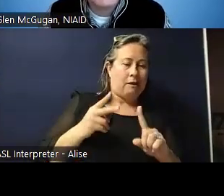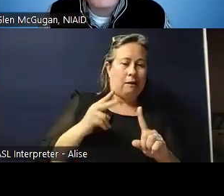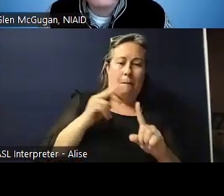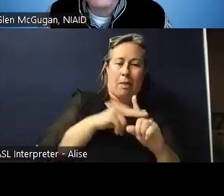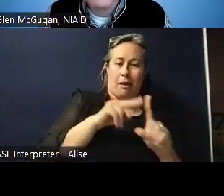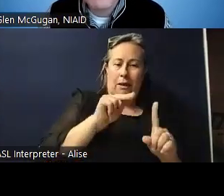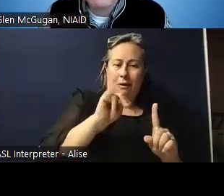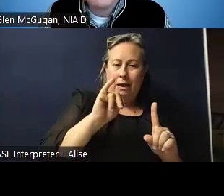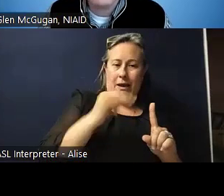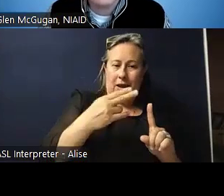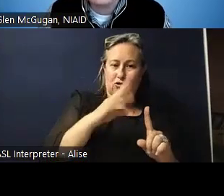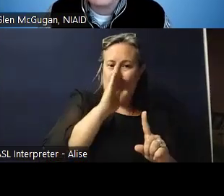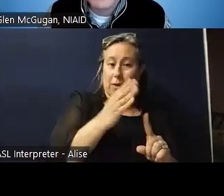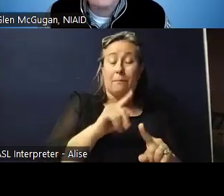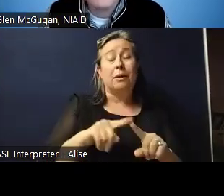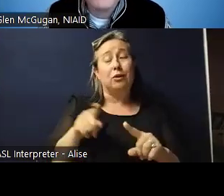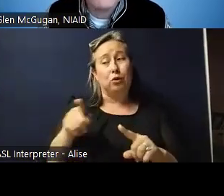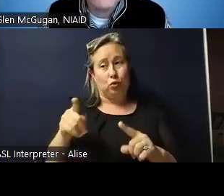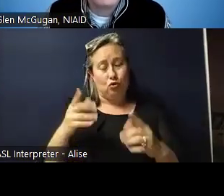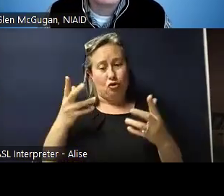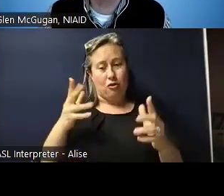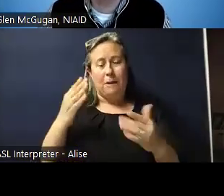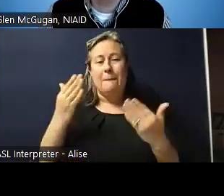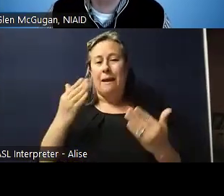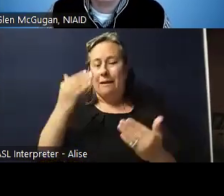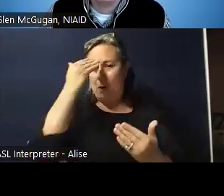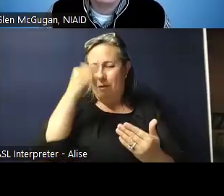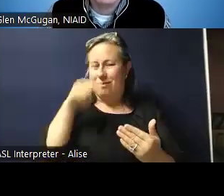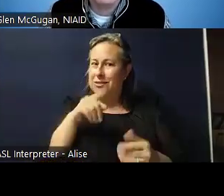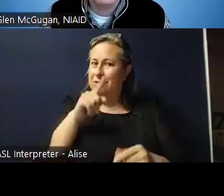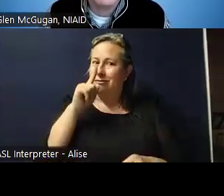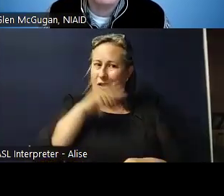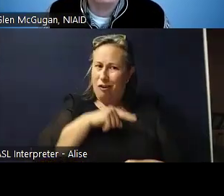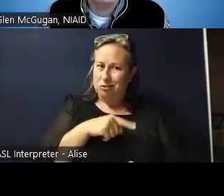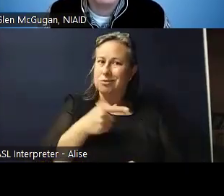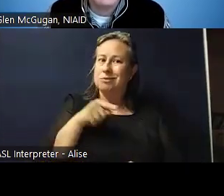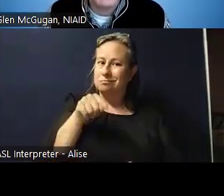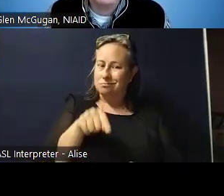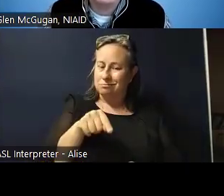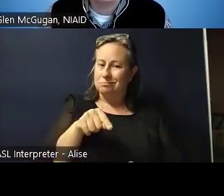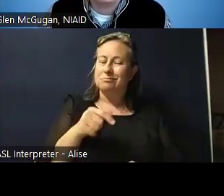But as many of you are probably aware, this is absolutely false. So there are a number of funding-opportunity